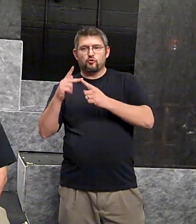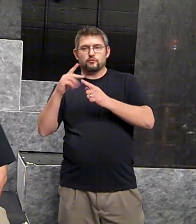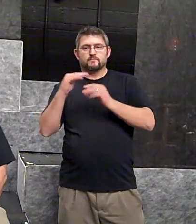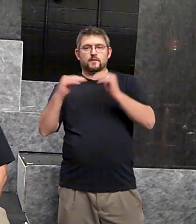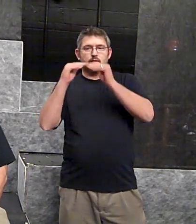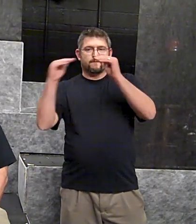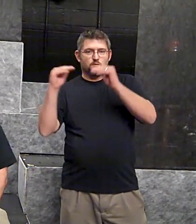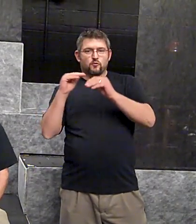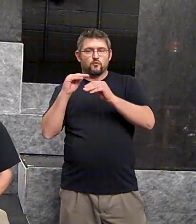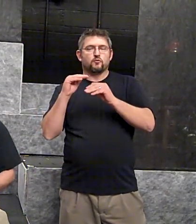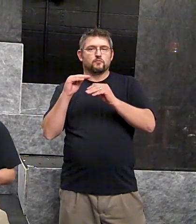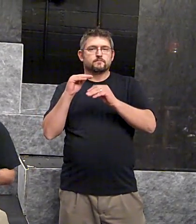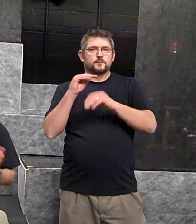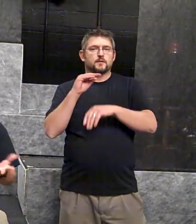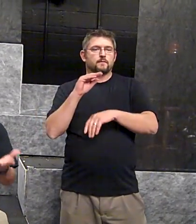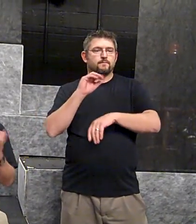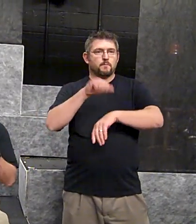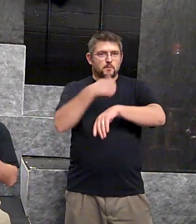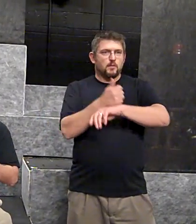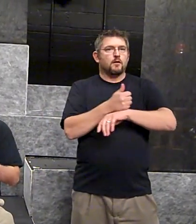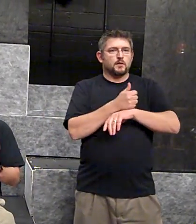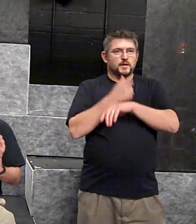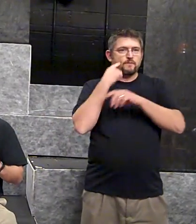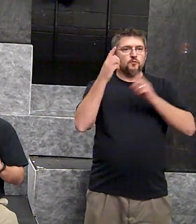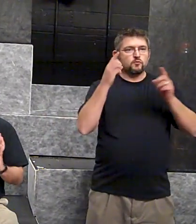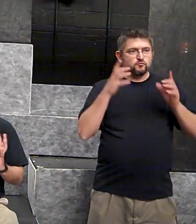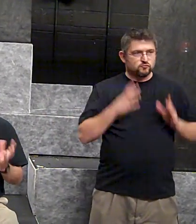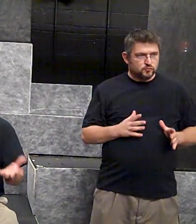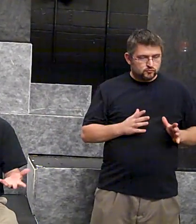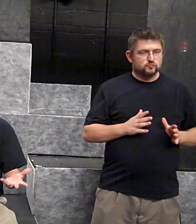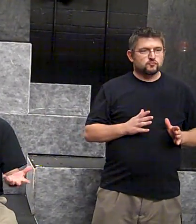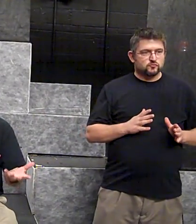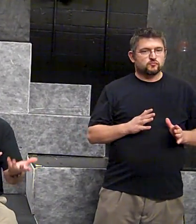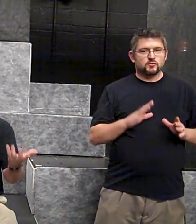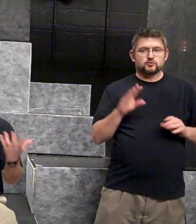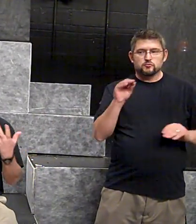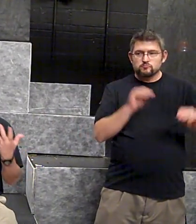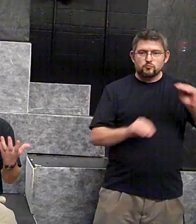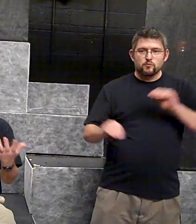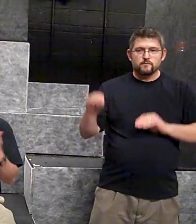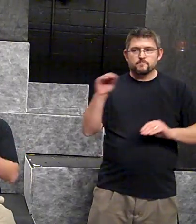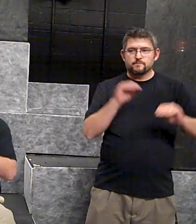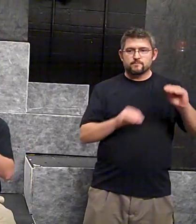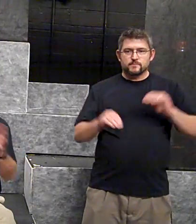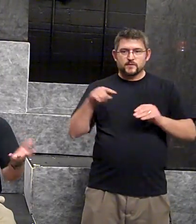so it's all making this movement this dance among